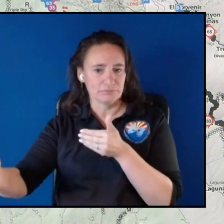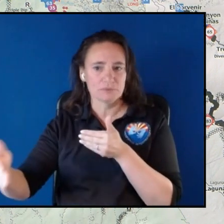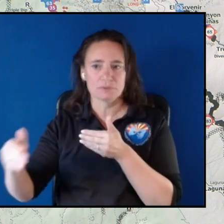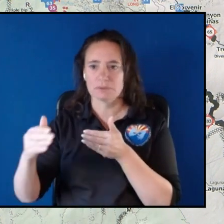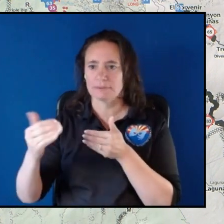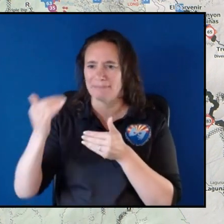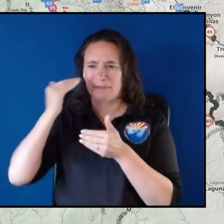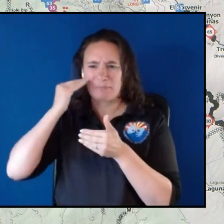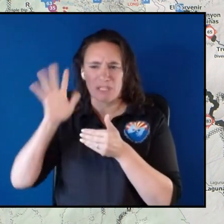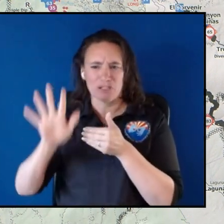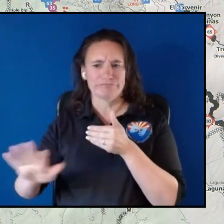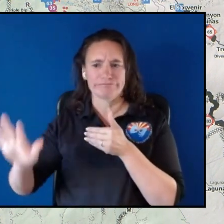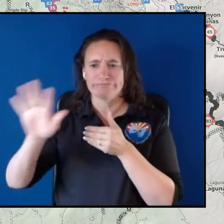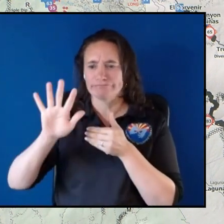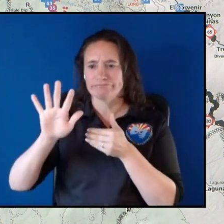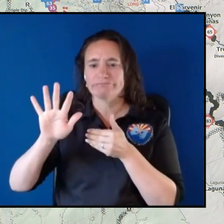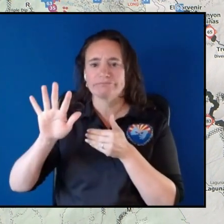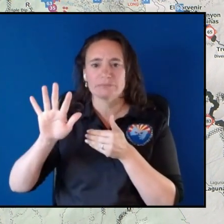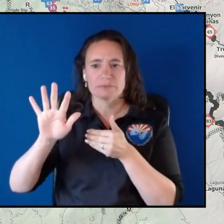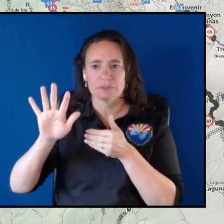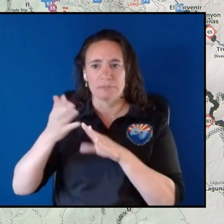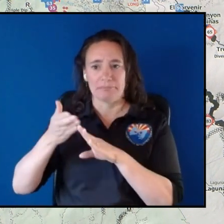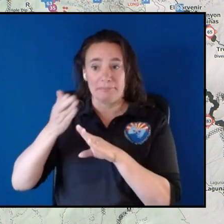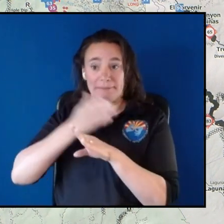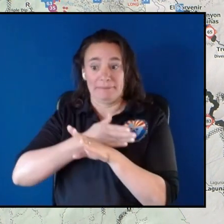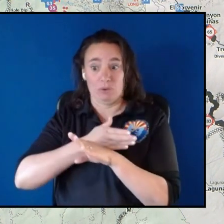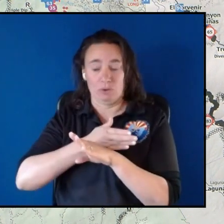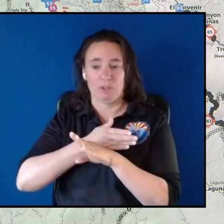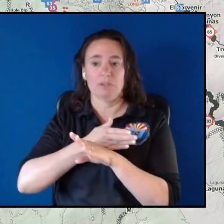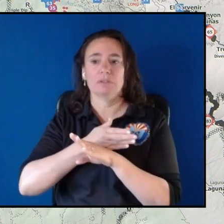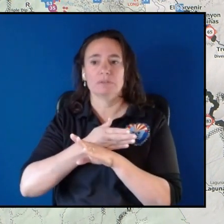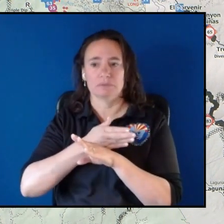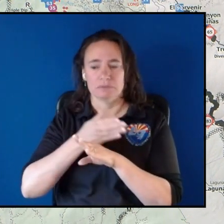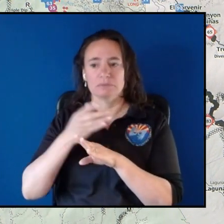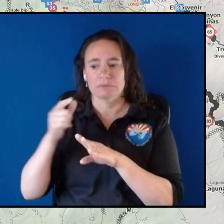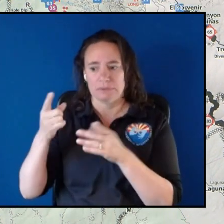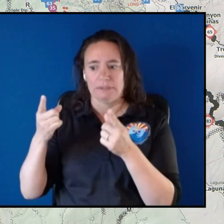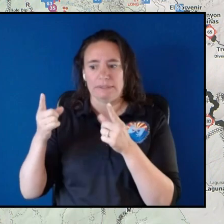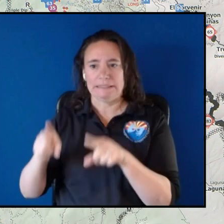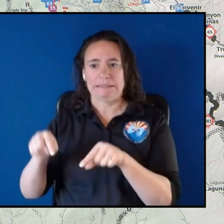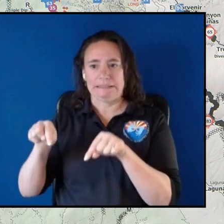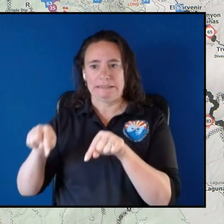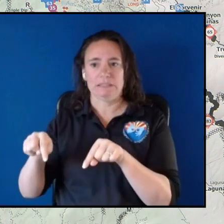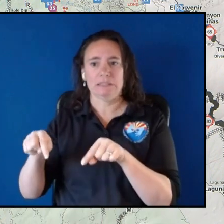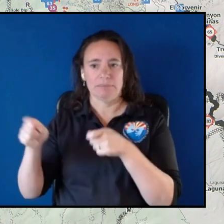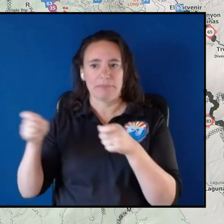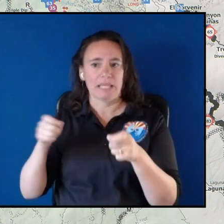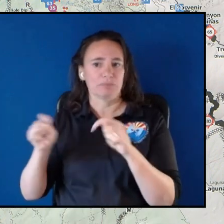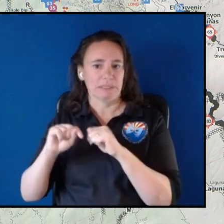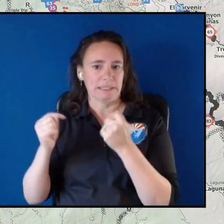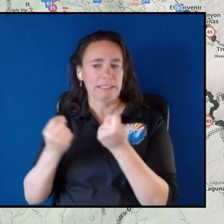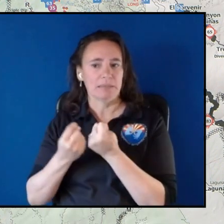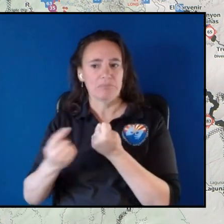They've been previously on the incident as the management team here. So they're familiar with the area and